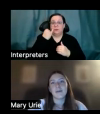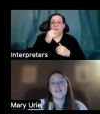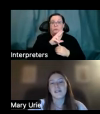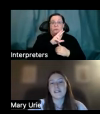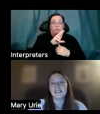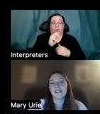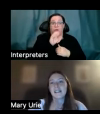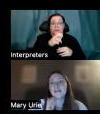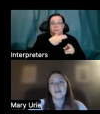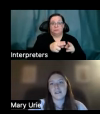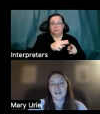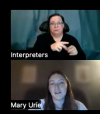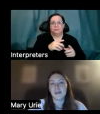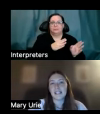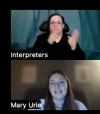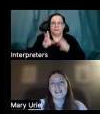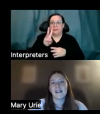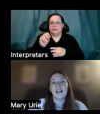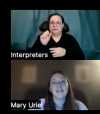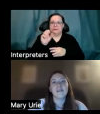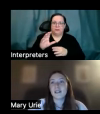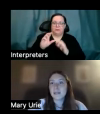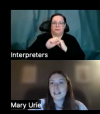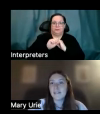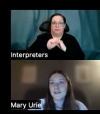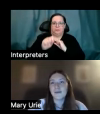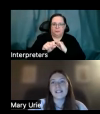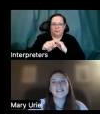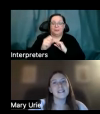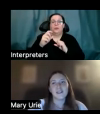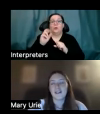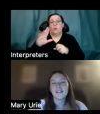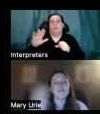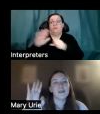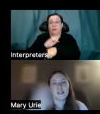one, if you have 60 seconds when you pick up two minutes. And if you end up getting the full two minutes, that's awesome. You can